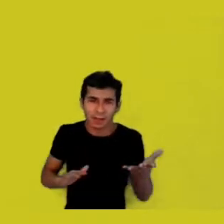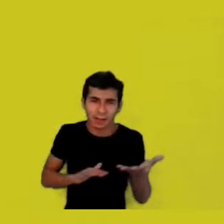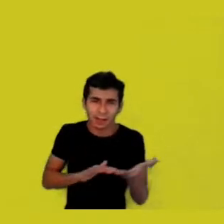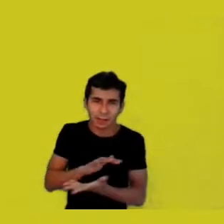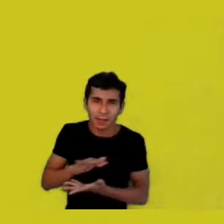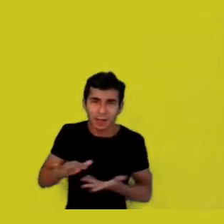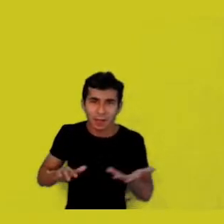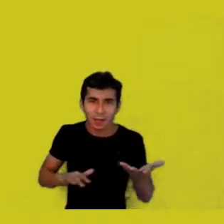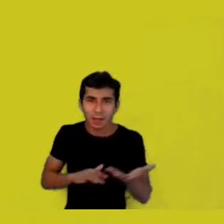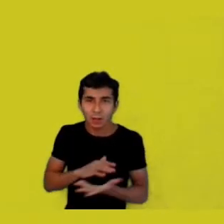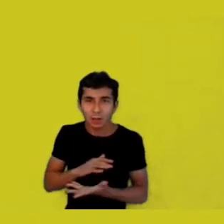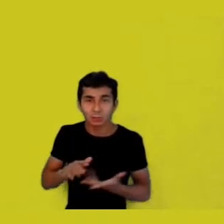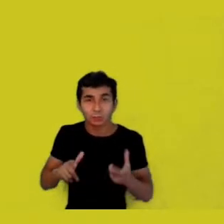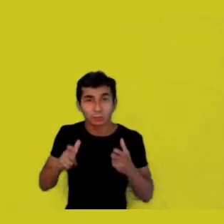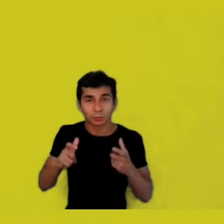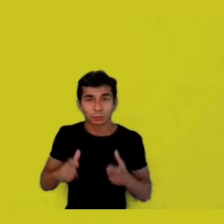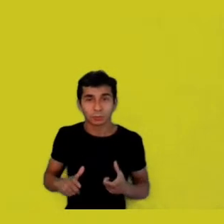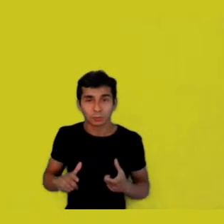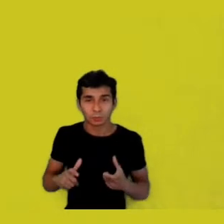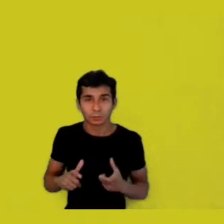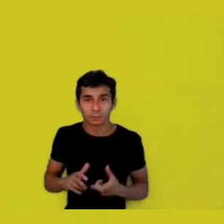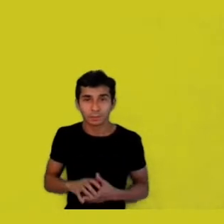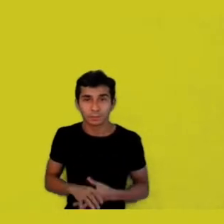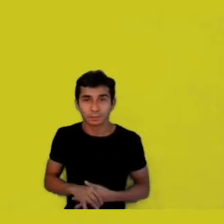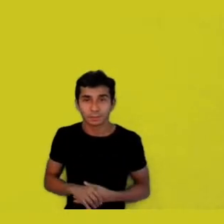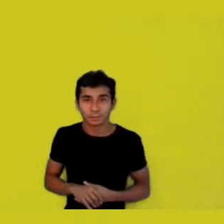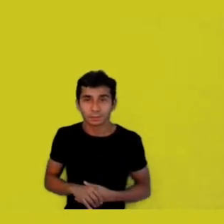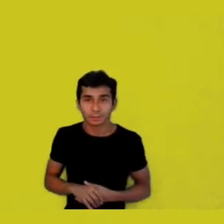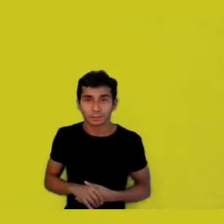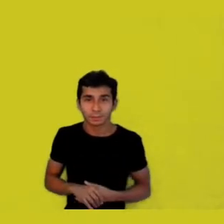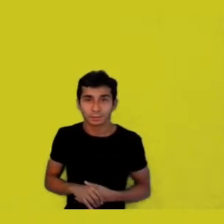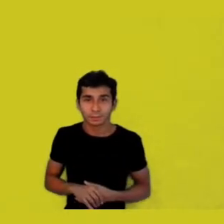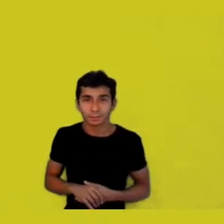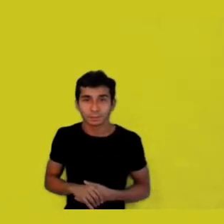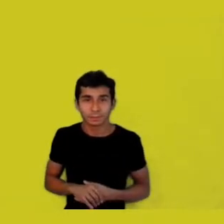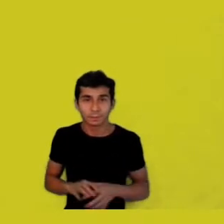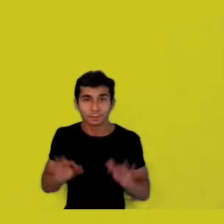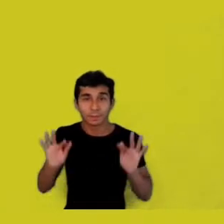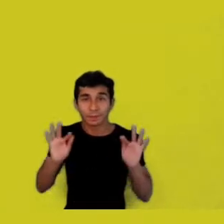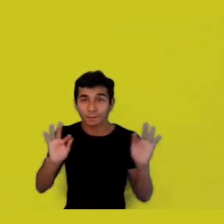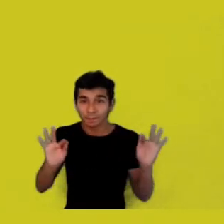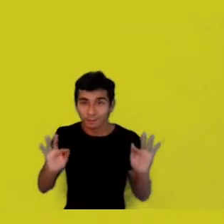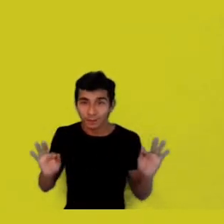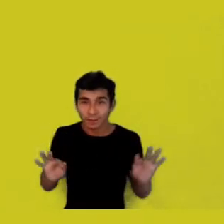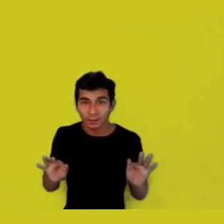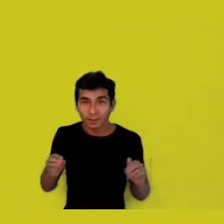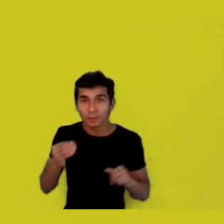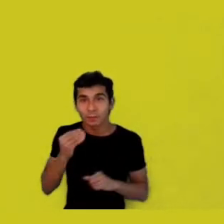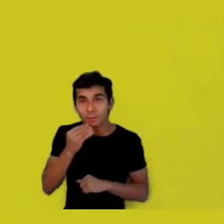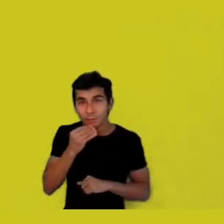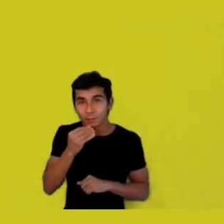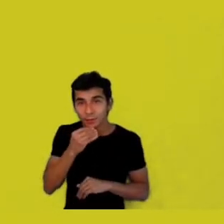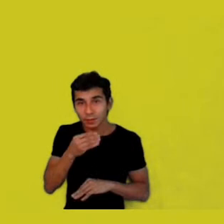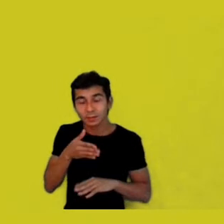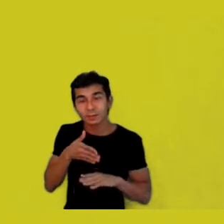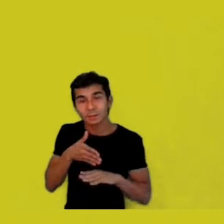So, I am very happy to be able to participate and learn how to learn,